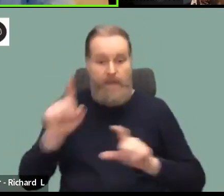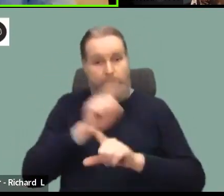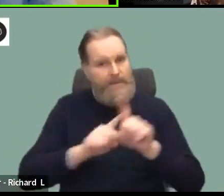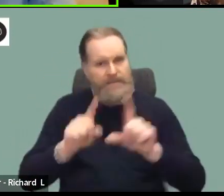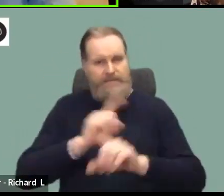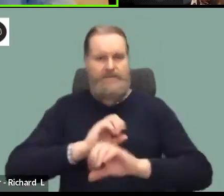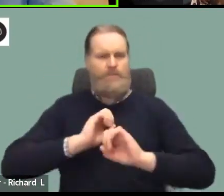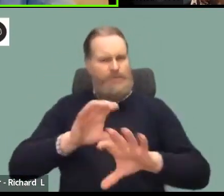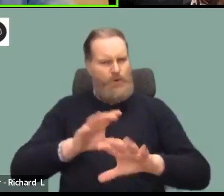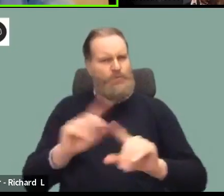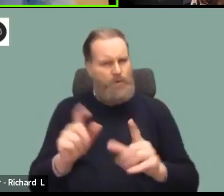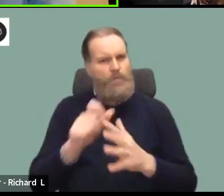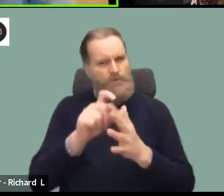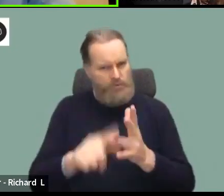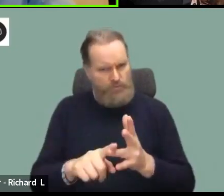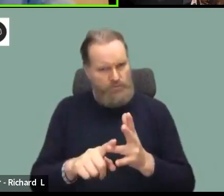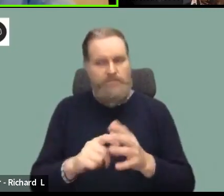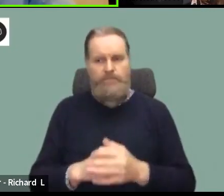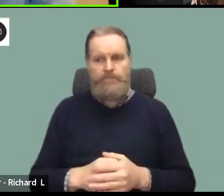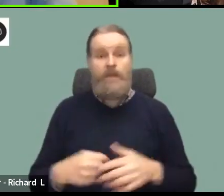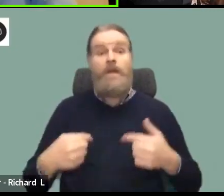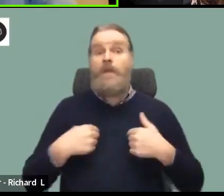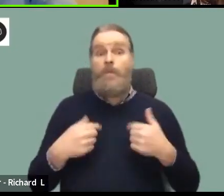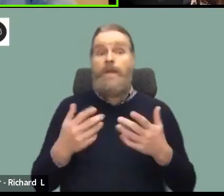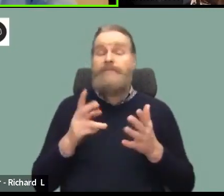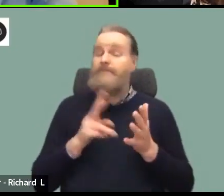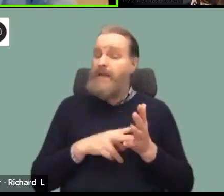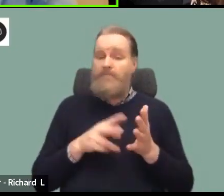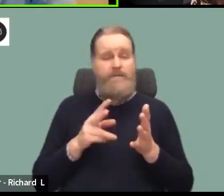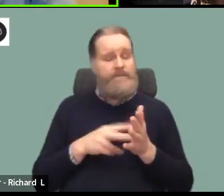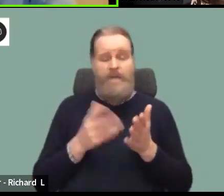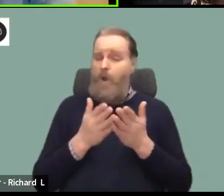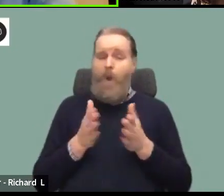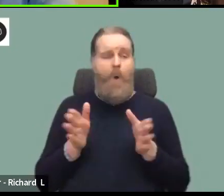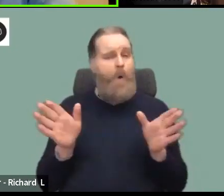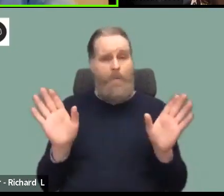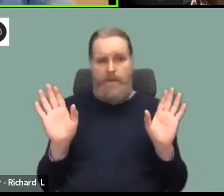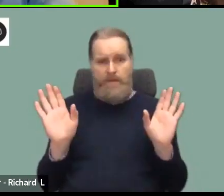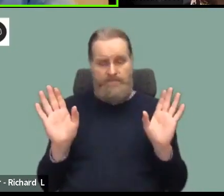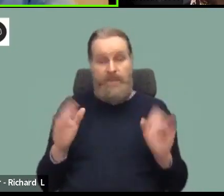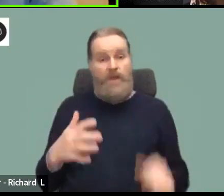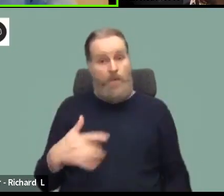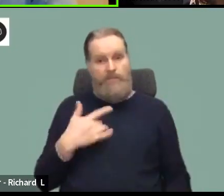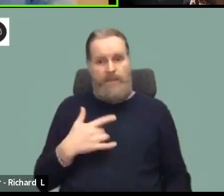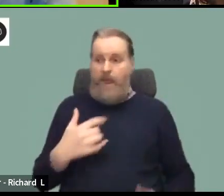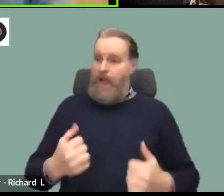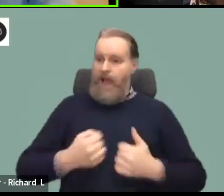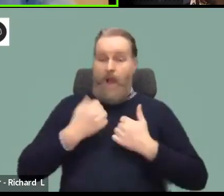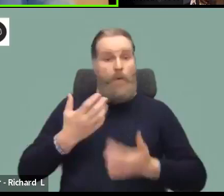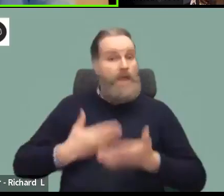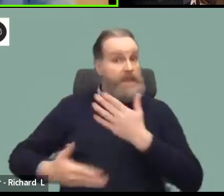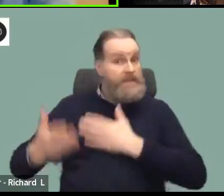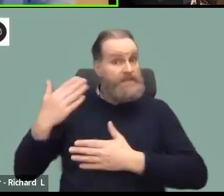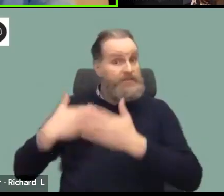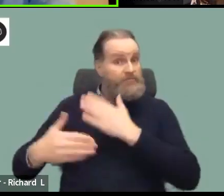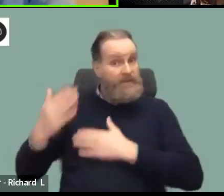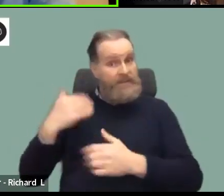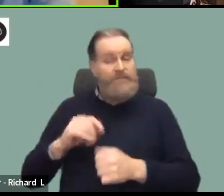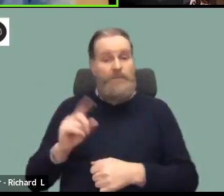in the ballot itself from I think it's important to just run through this. We were quite open that We were quite open that we feel that the history of onions. union tells us that